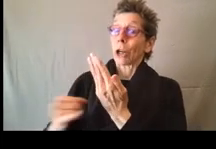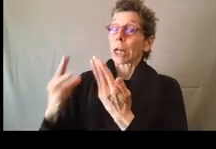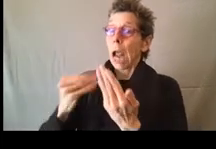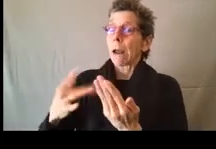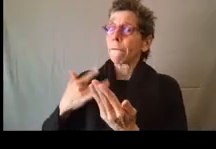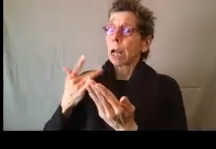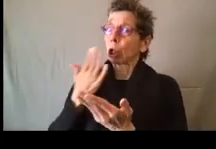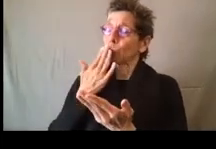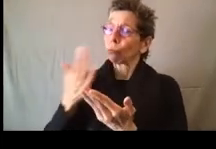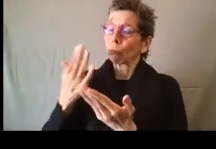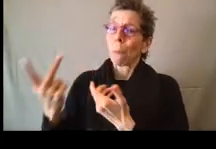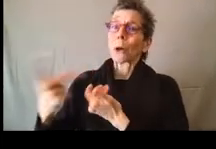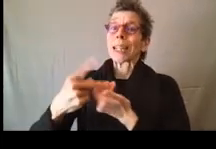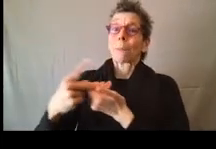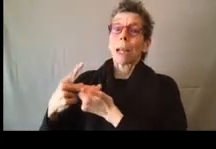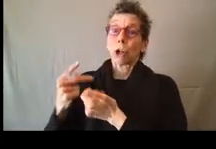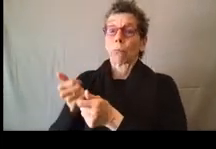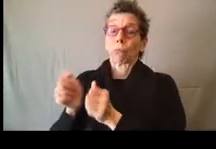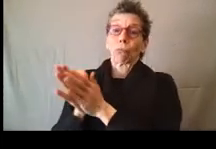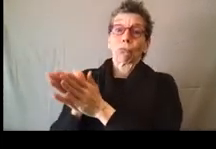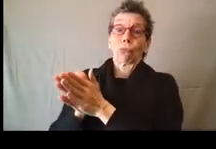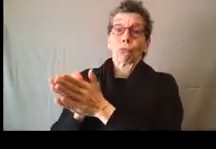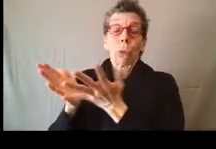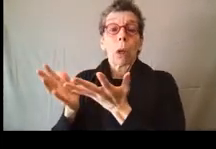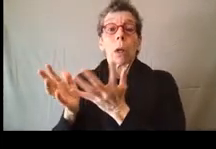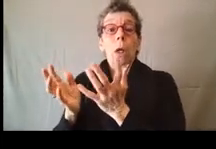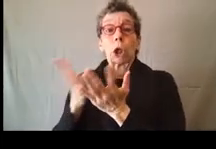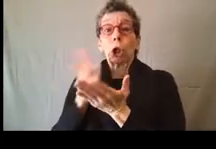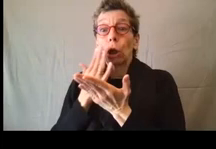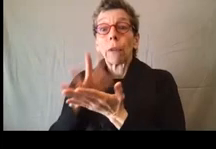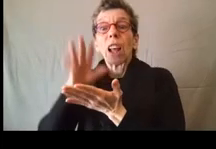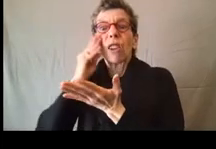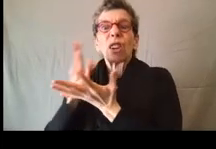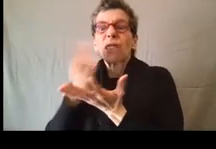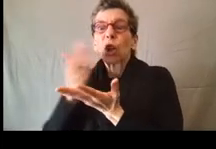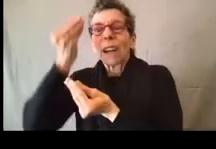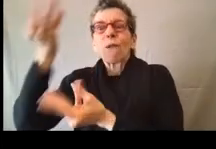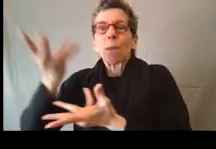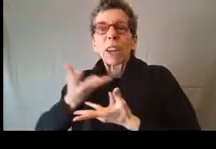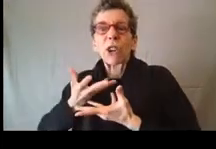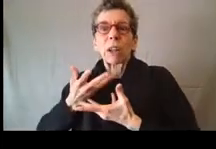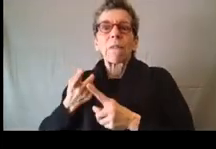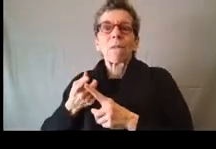was meaningful for them individually and they had much good information for us in debriefing